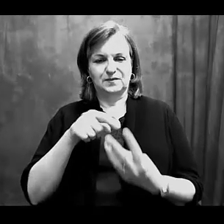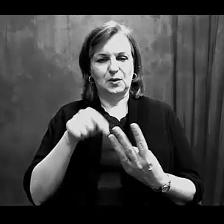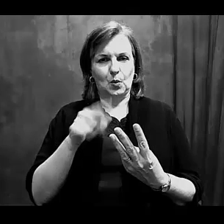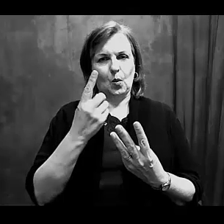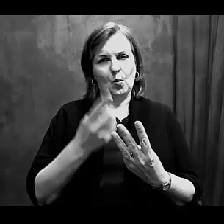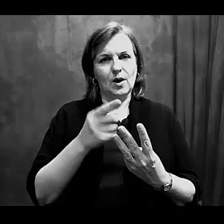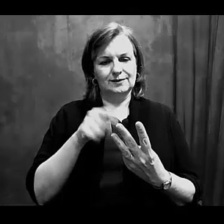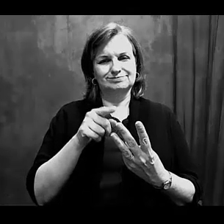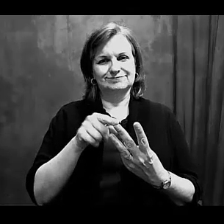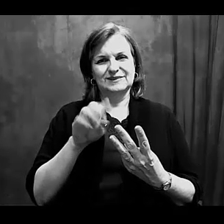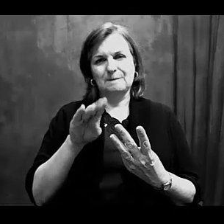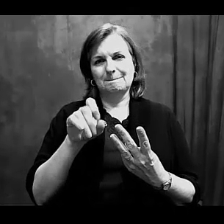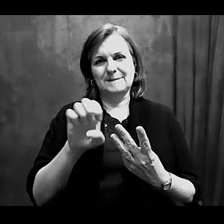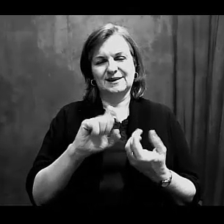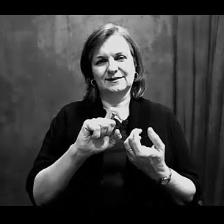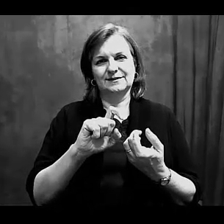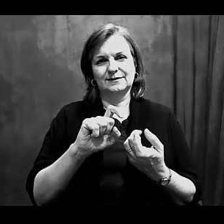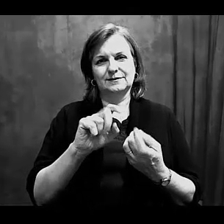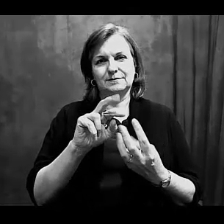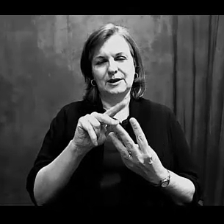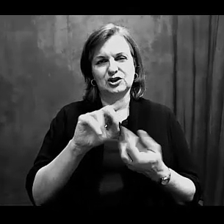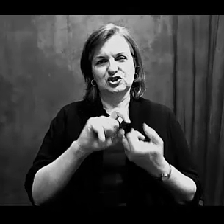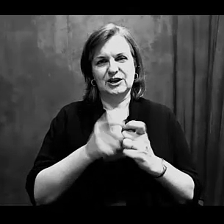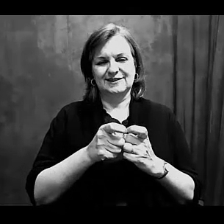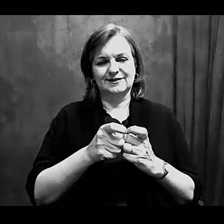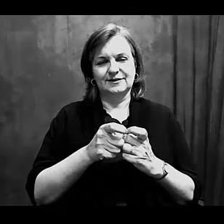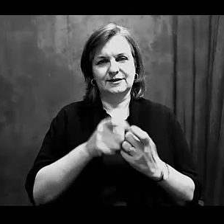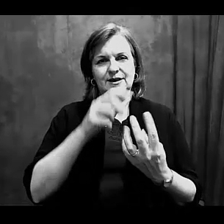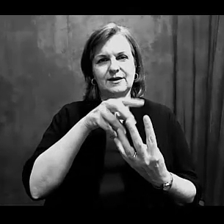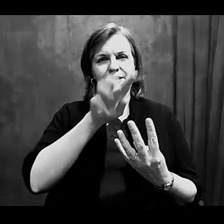because that one base pair change changes the mRNA